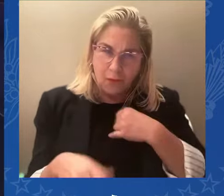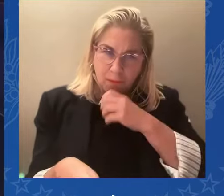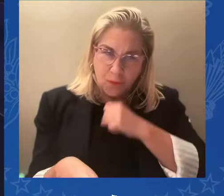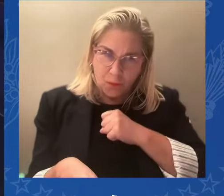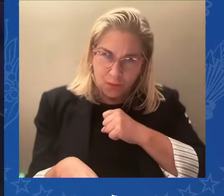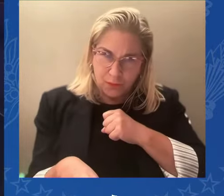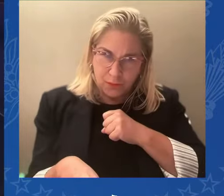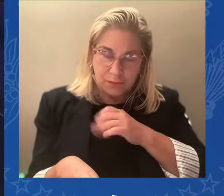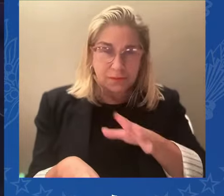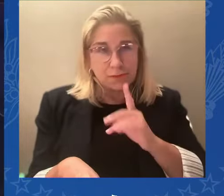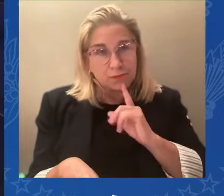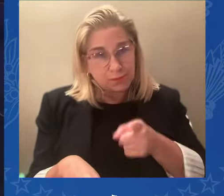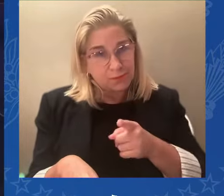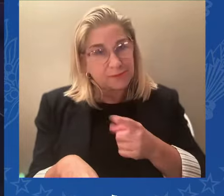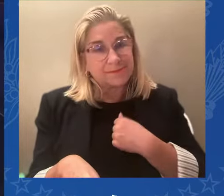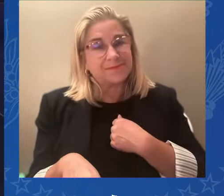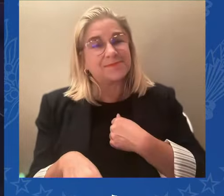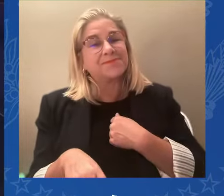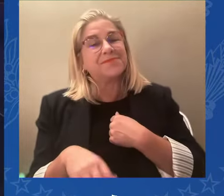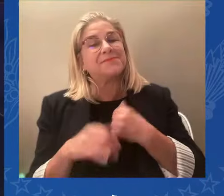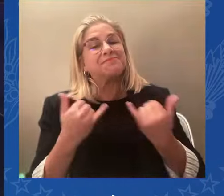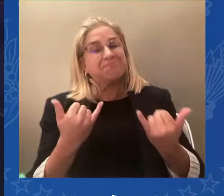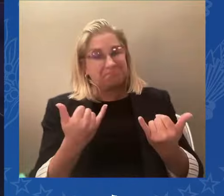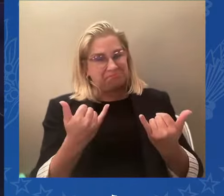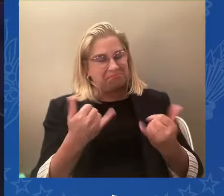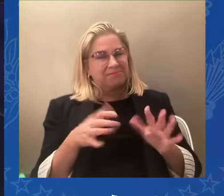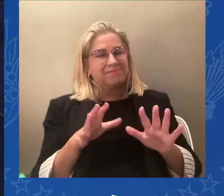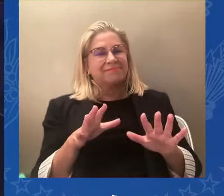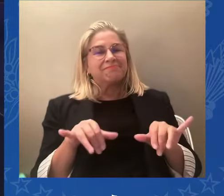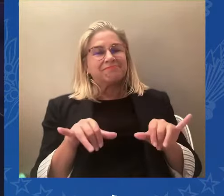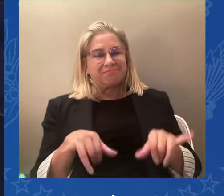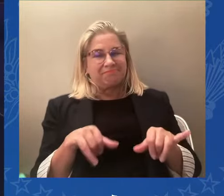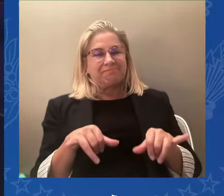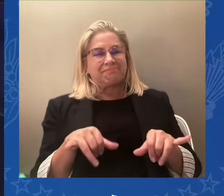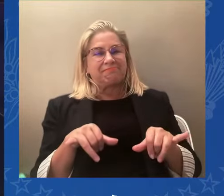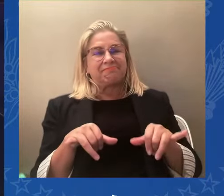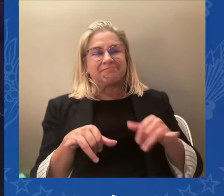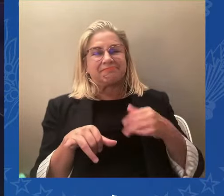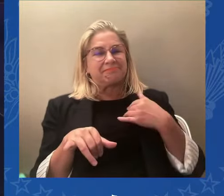“and yet, I have not seen the righteous forsaken.”